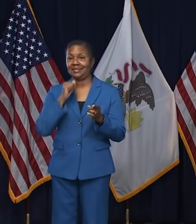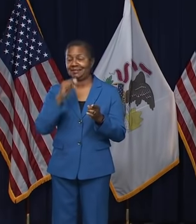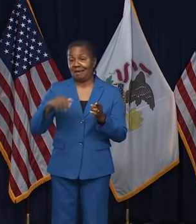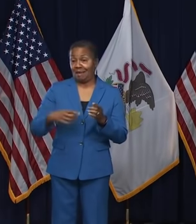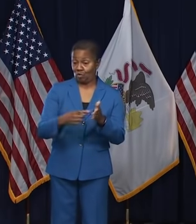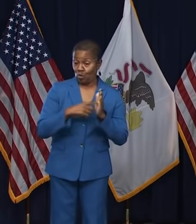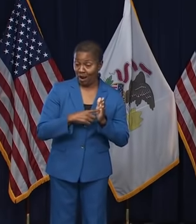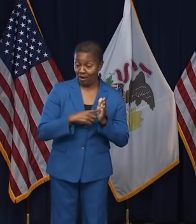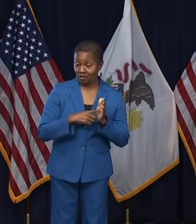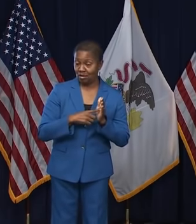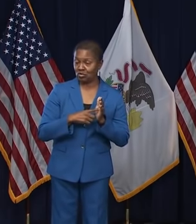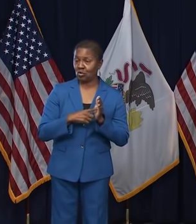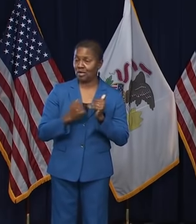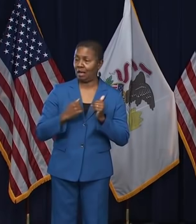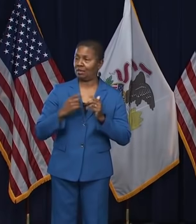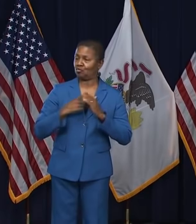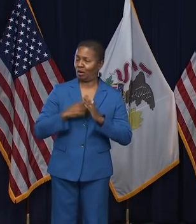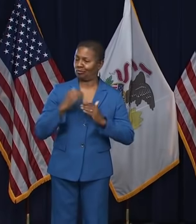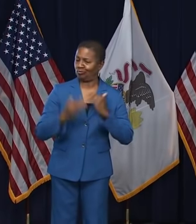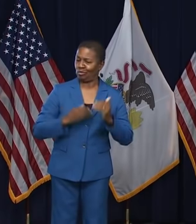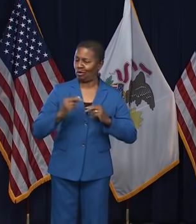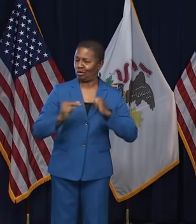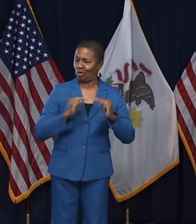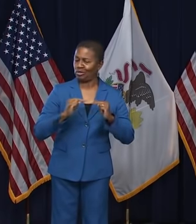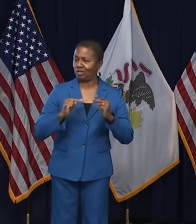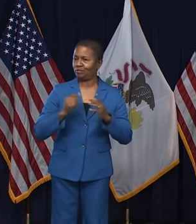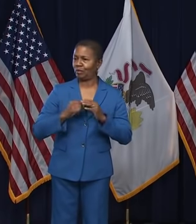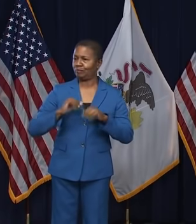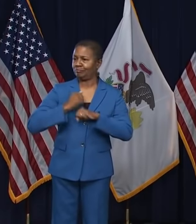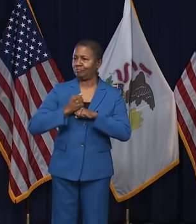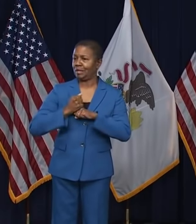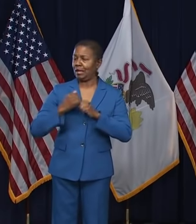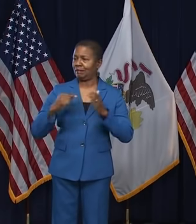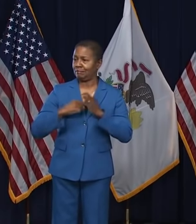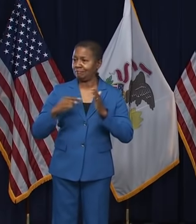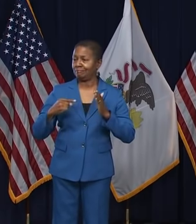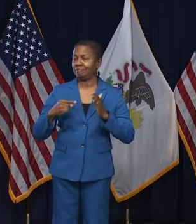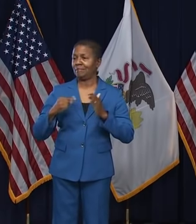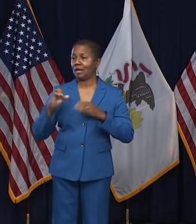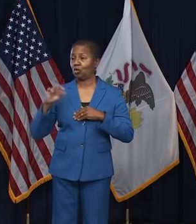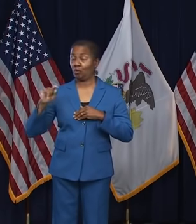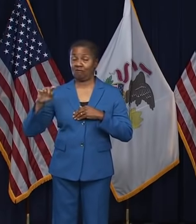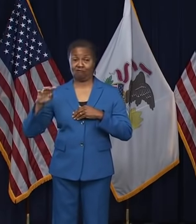negotiate that happens to be something. That is required-